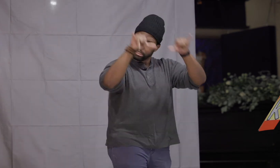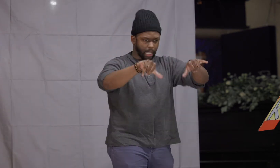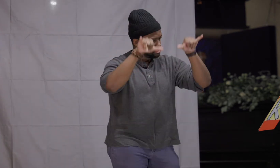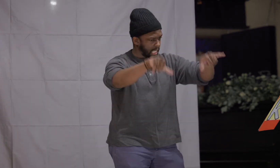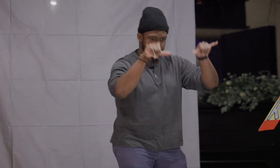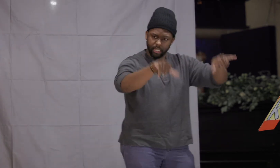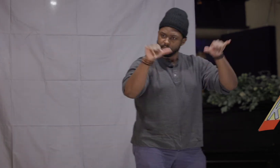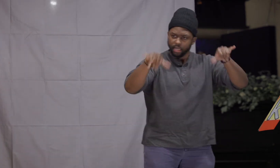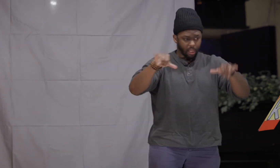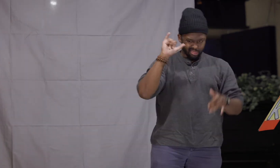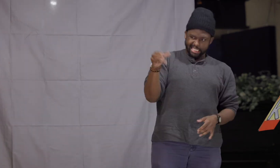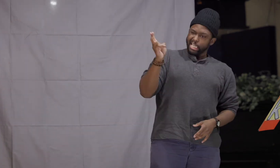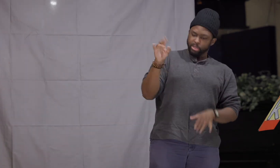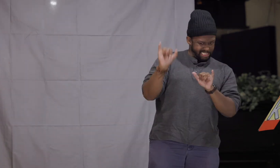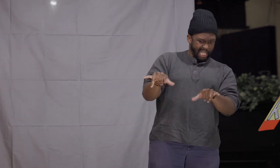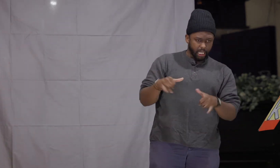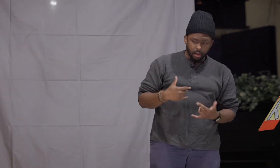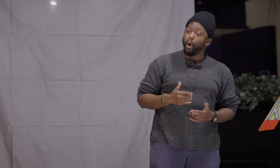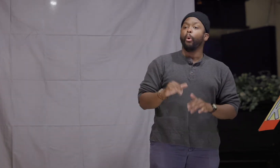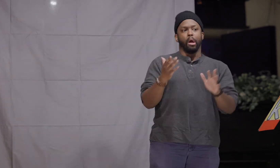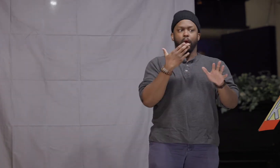but many wanted to keep the block there because it was part of their history.